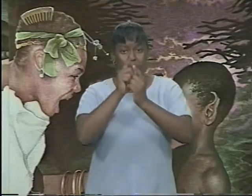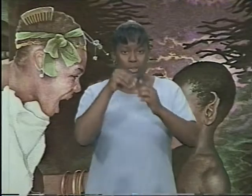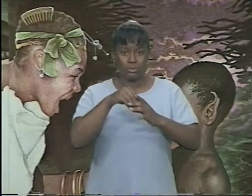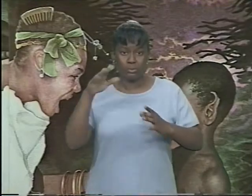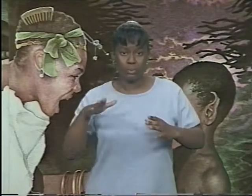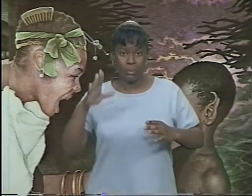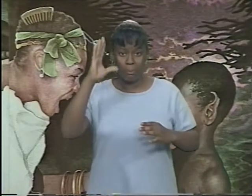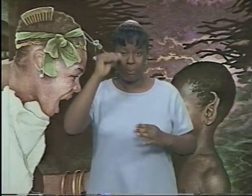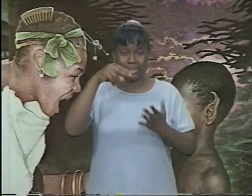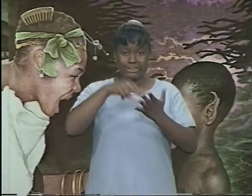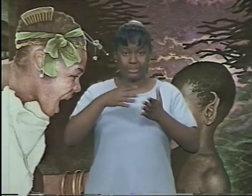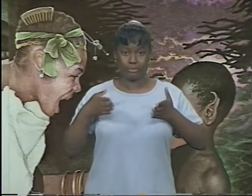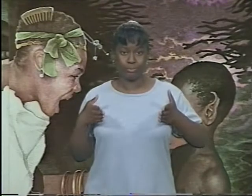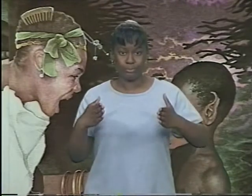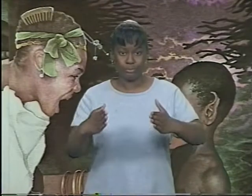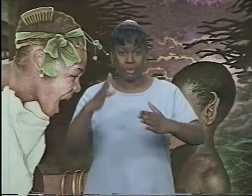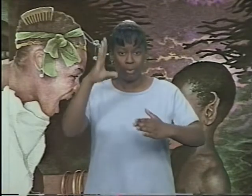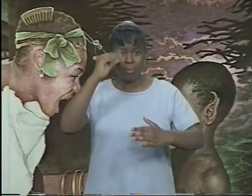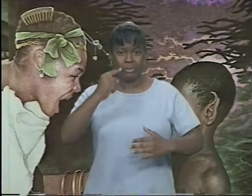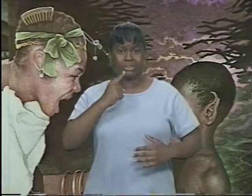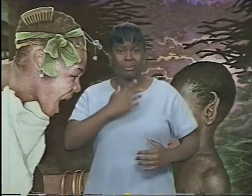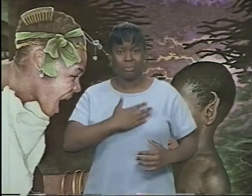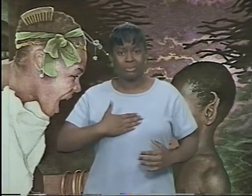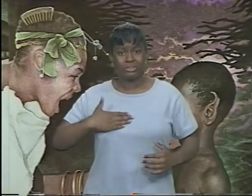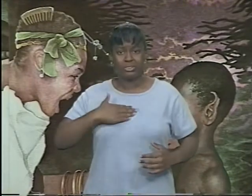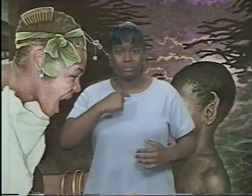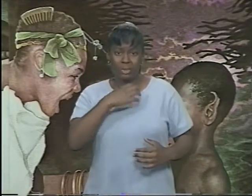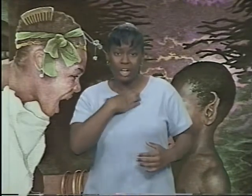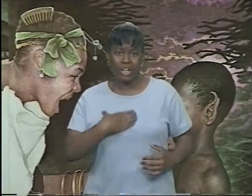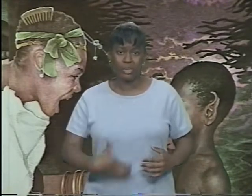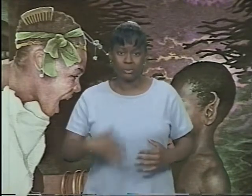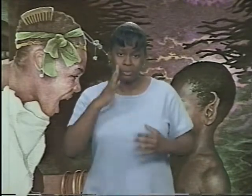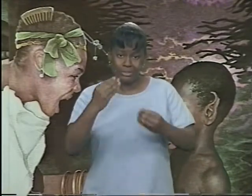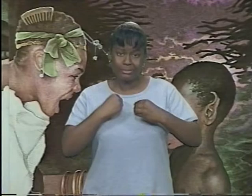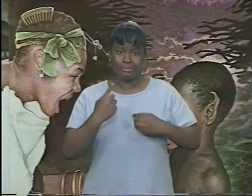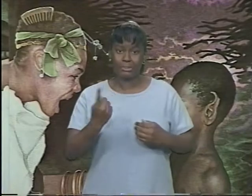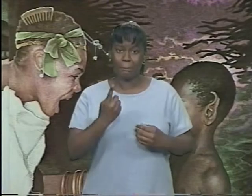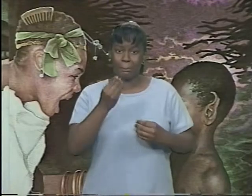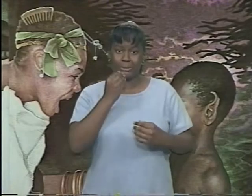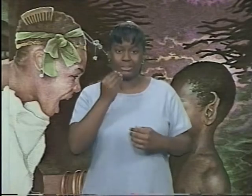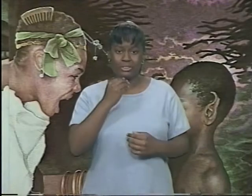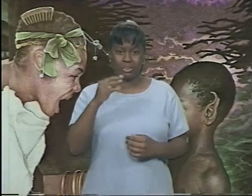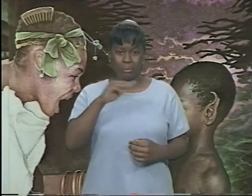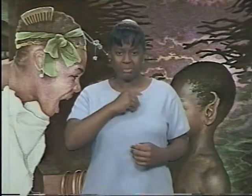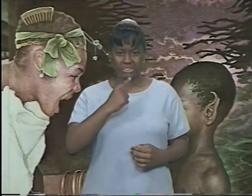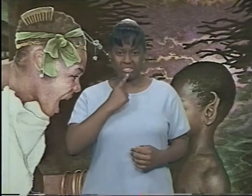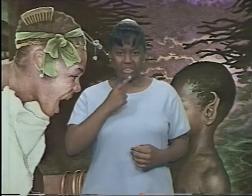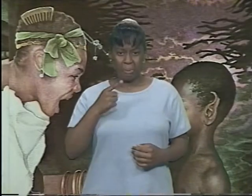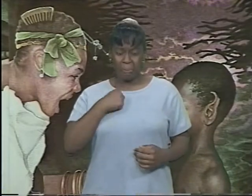In her hurry, she almost stumbled over a small boy who suddenly appeared, standing in the path. "Please," said the boy. "I am hungry.